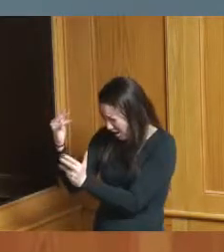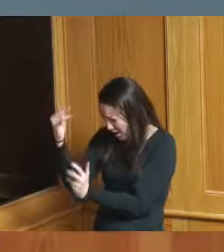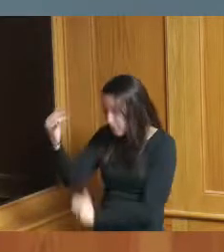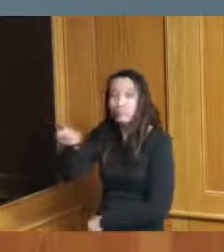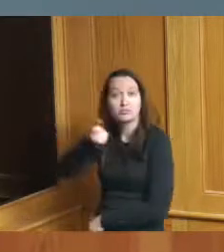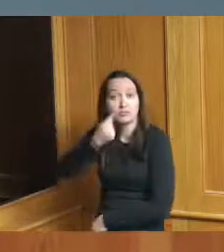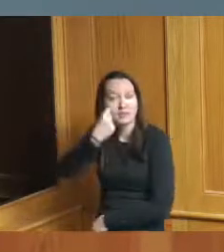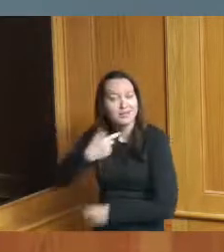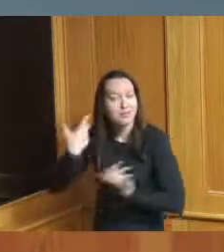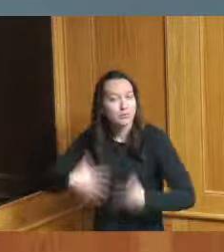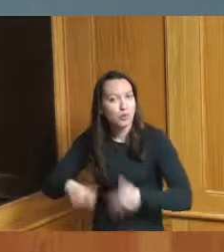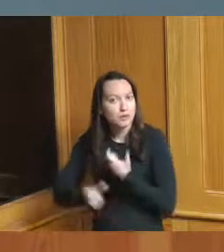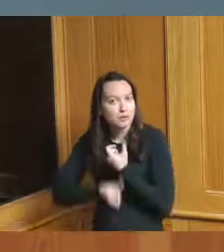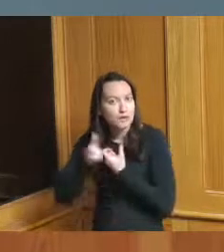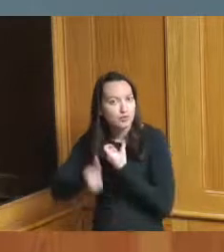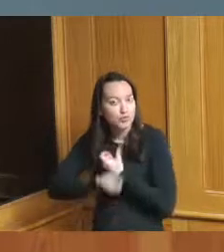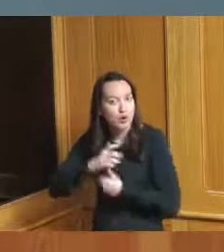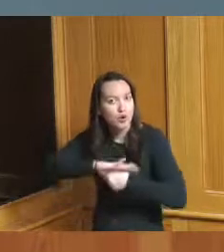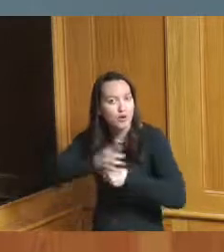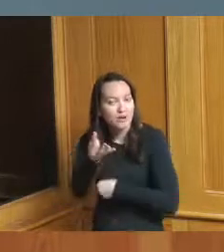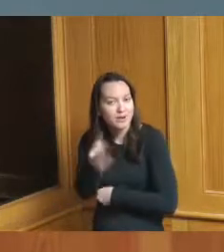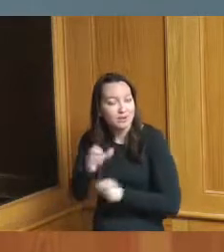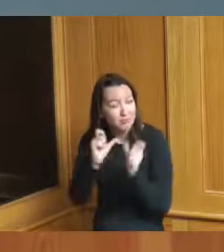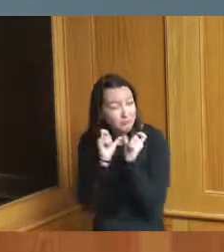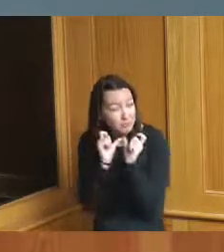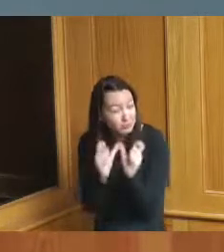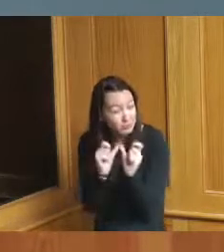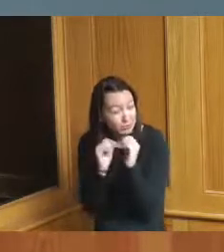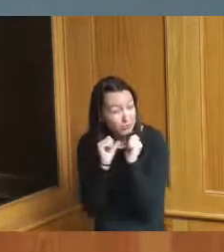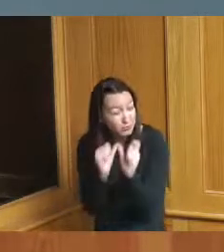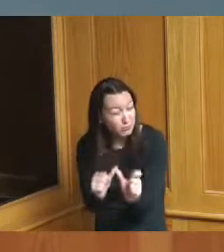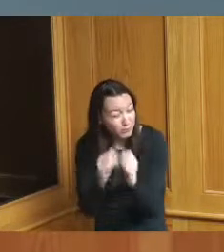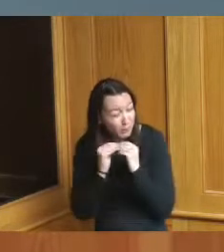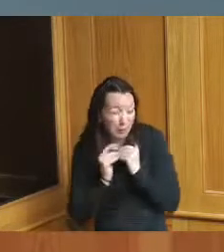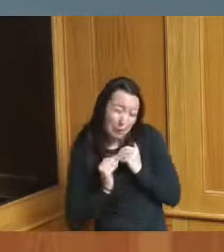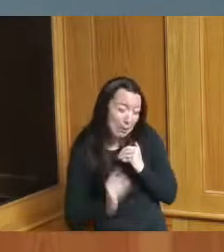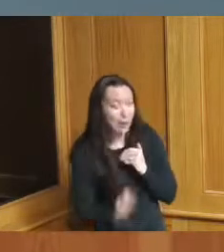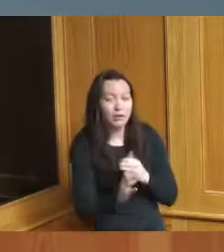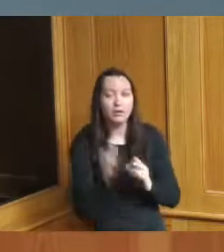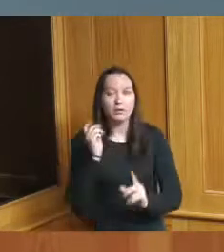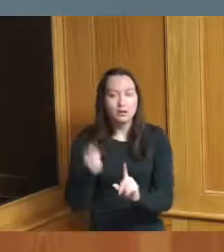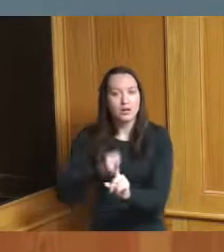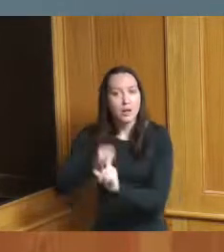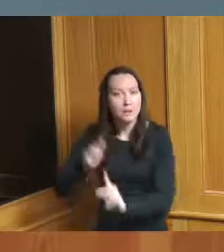the degree of danger Covid-19 continues to present to our citizens Stephanie Summerow